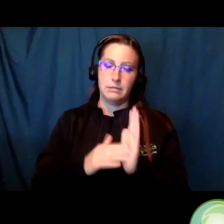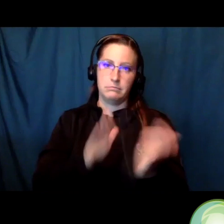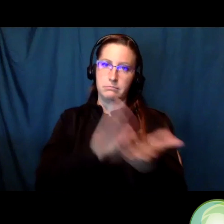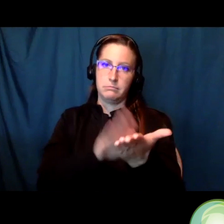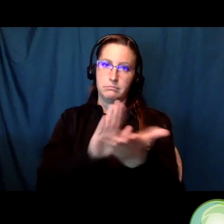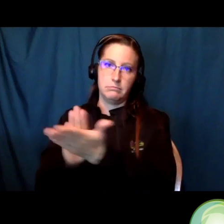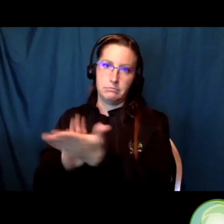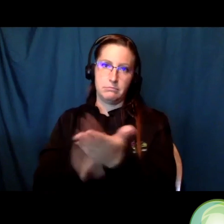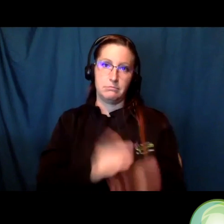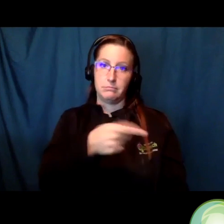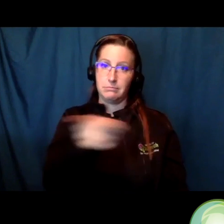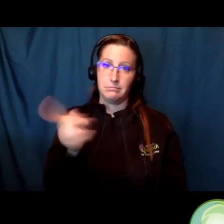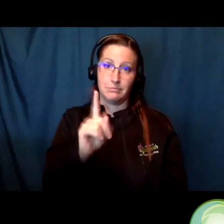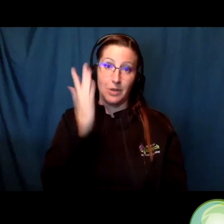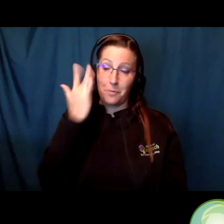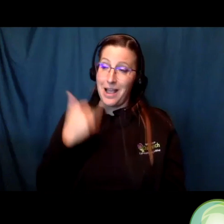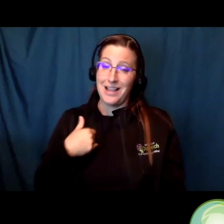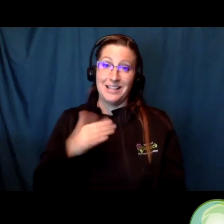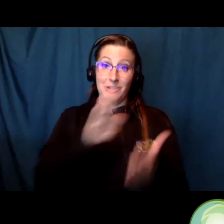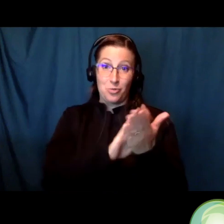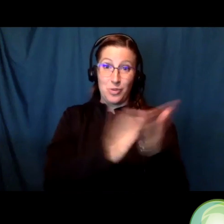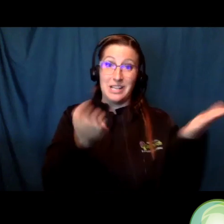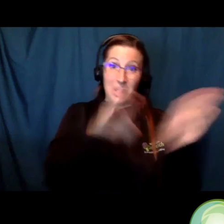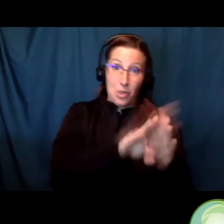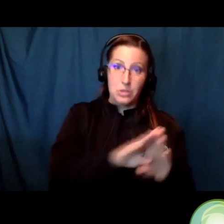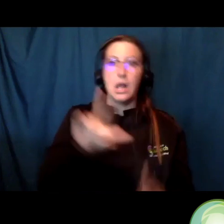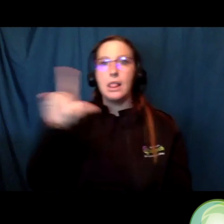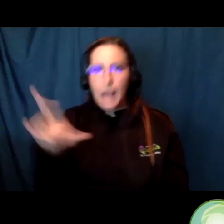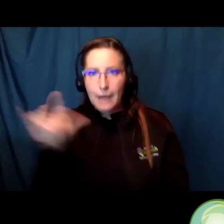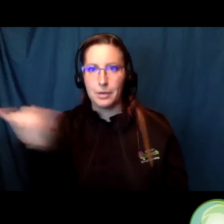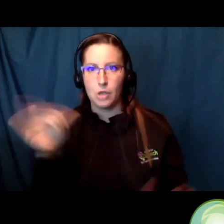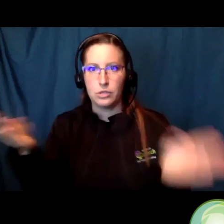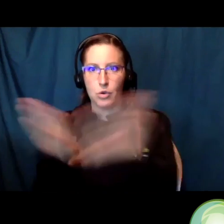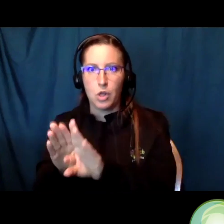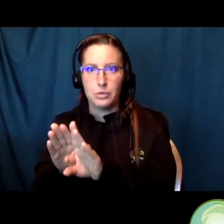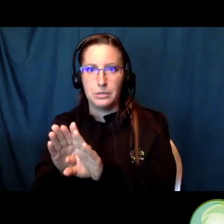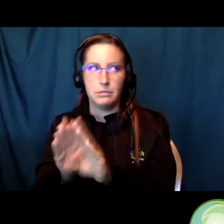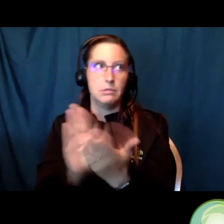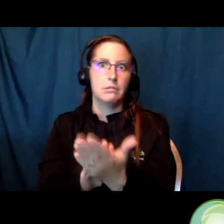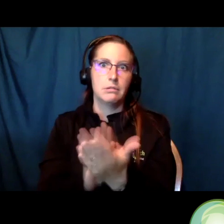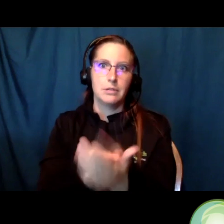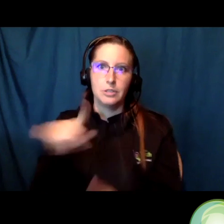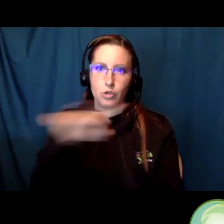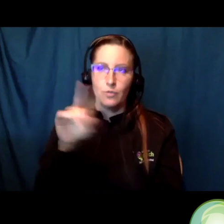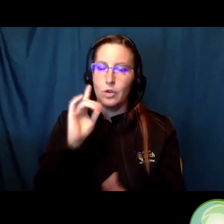because during the time that schools were closed, the libraries were also closed a lot too. So finding some of these